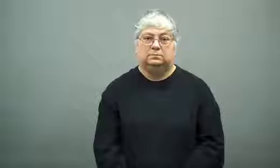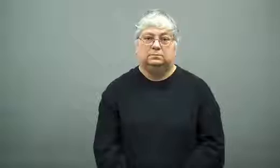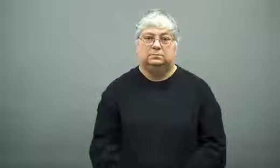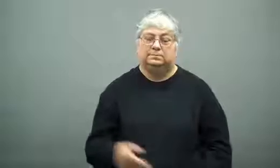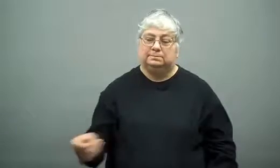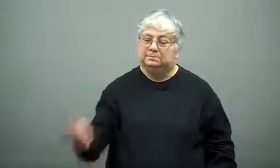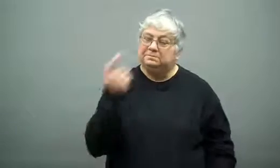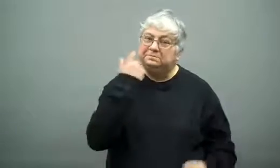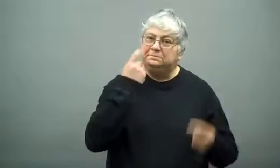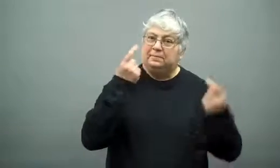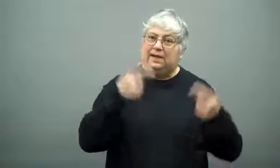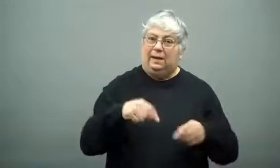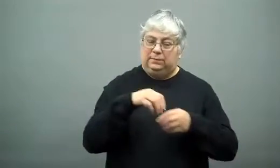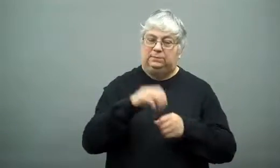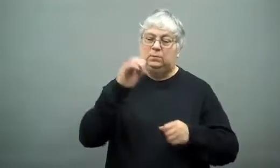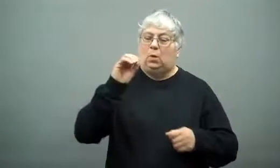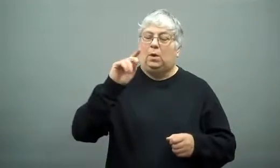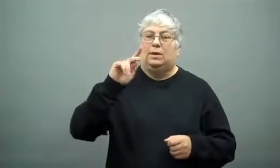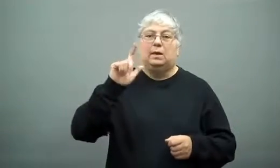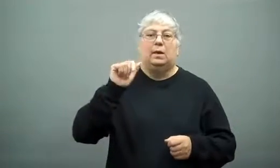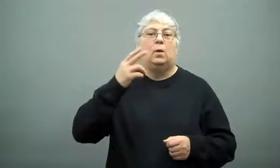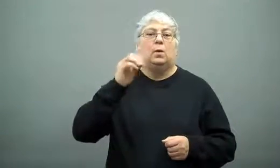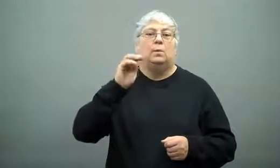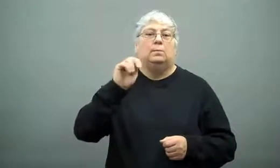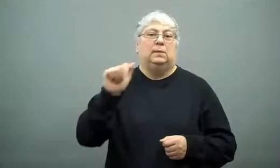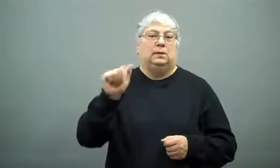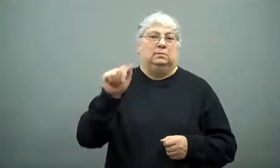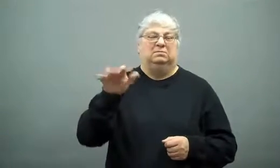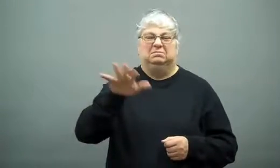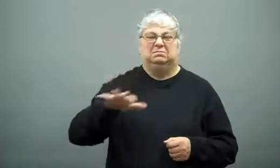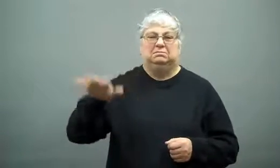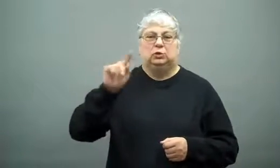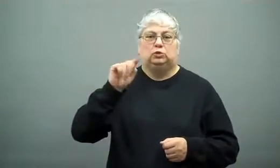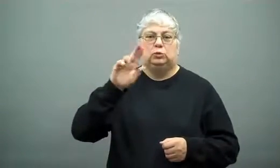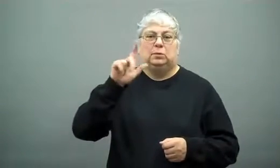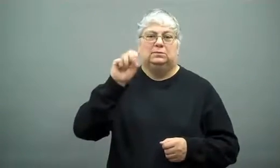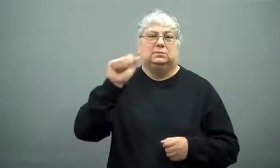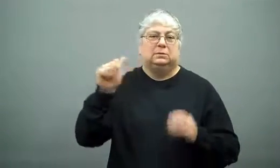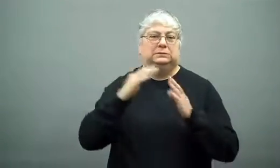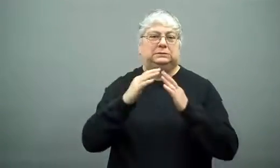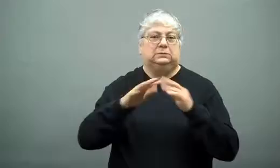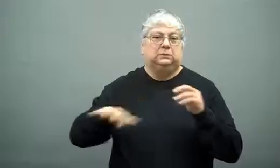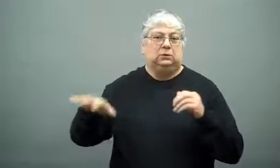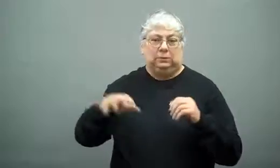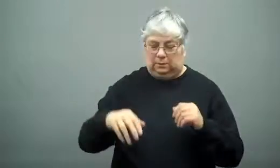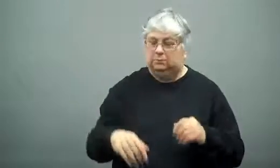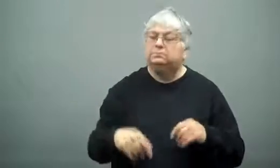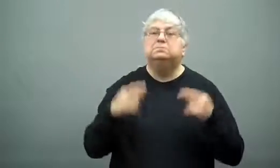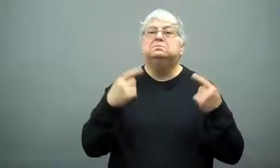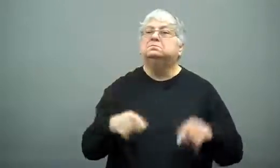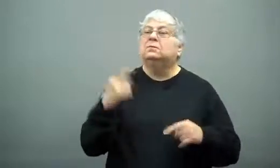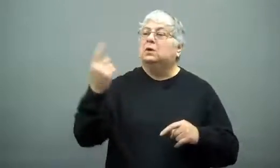This happened recently in the Tulsa, Oklahoma area.